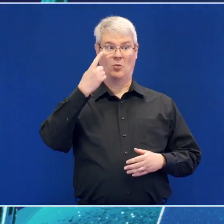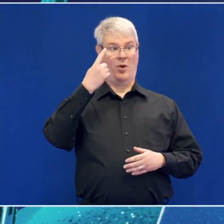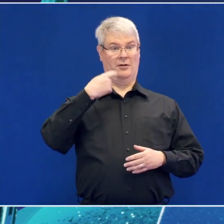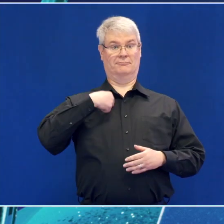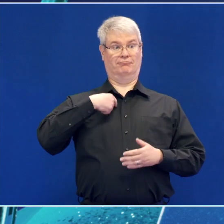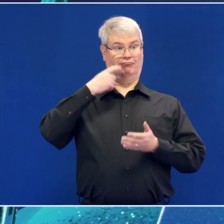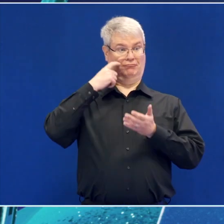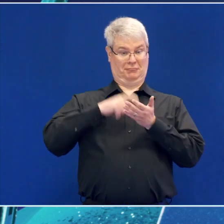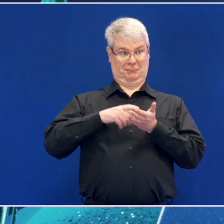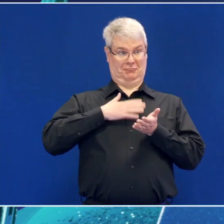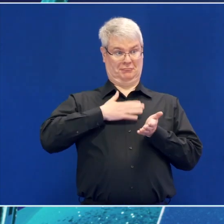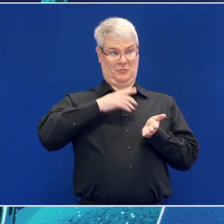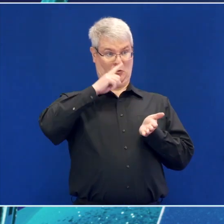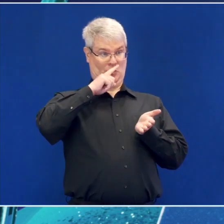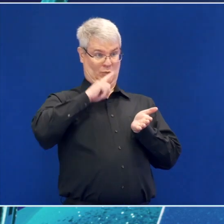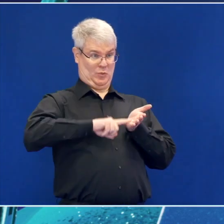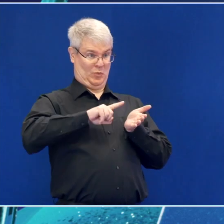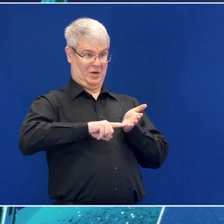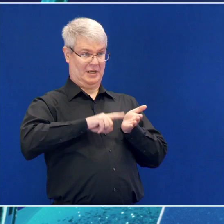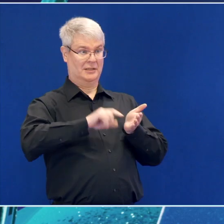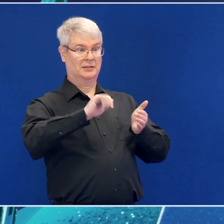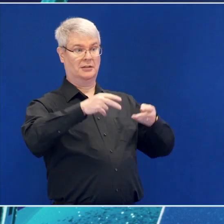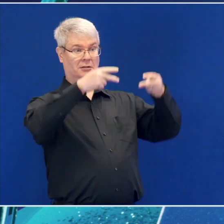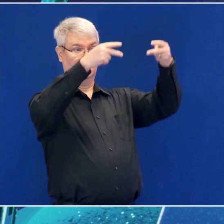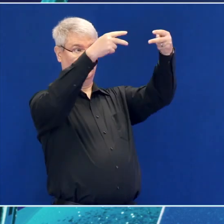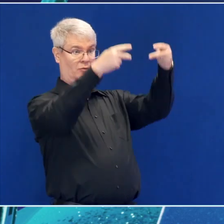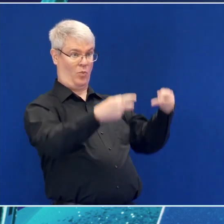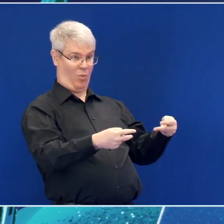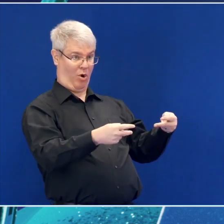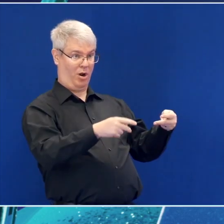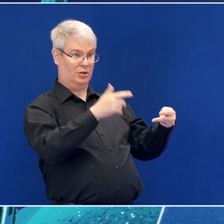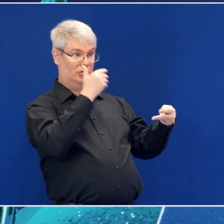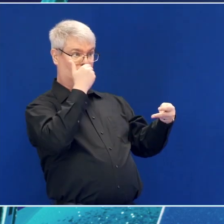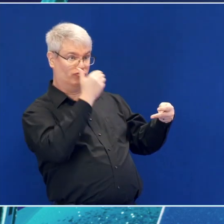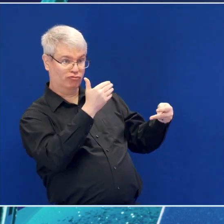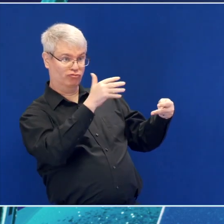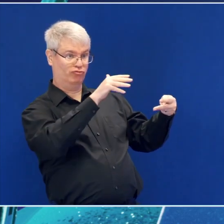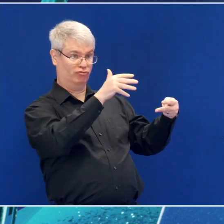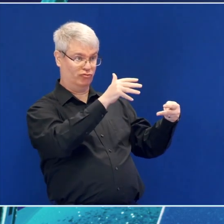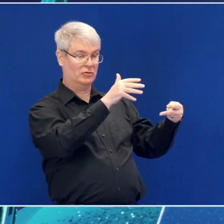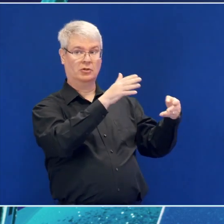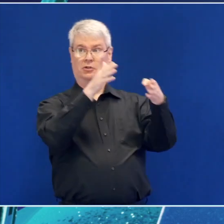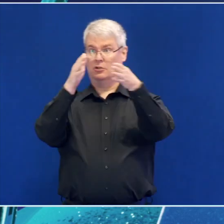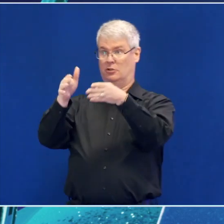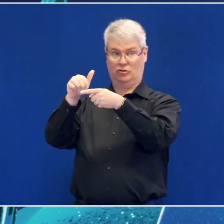to the training data, and not just a prompting problem either.